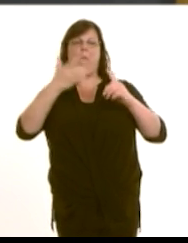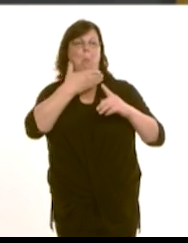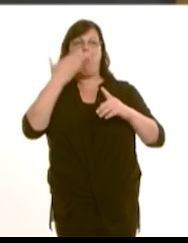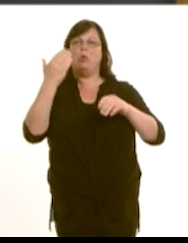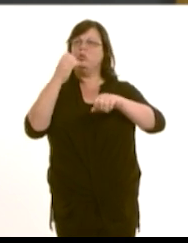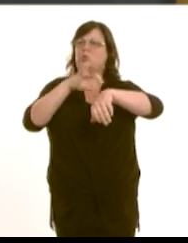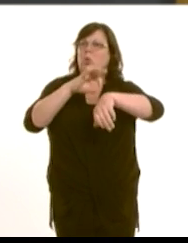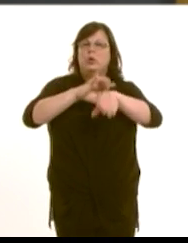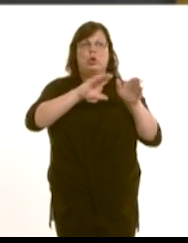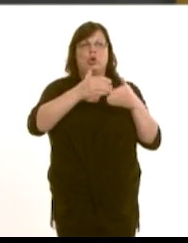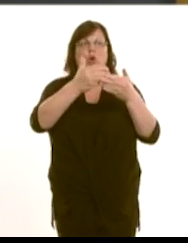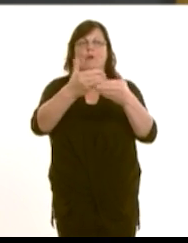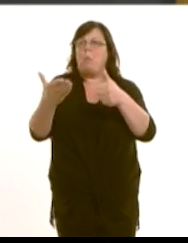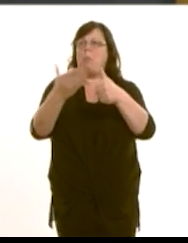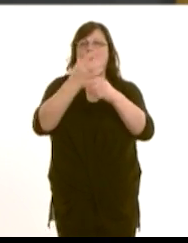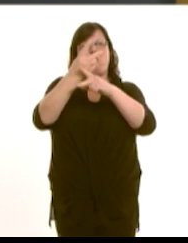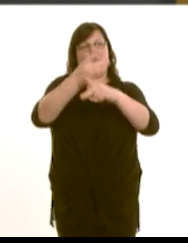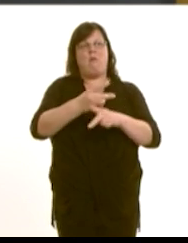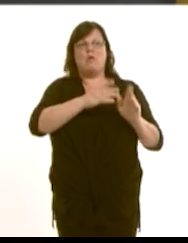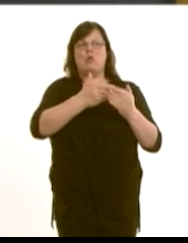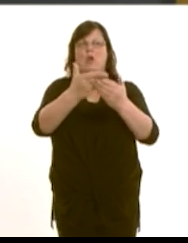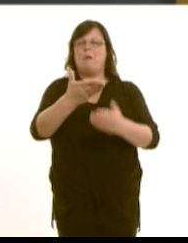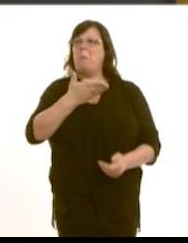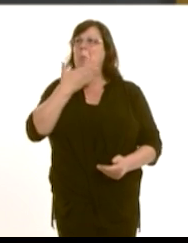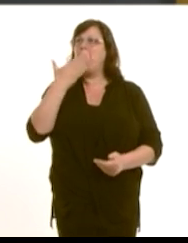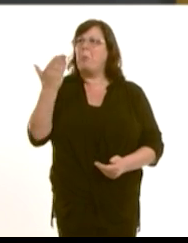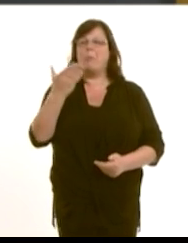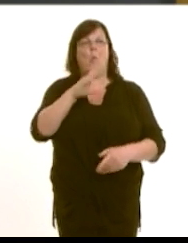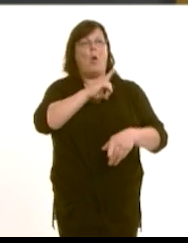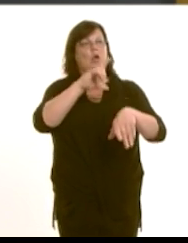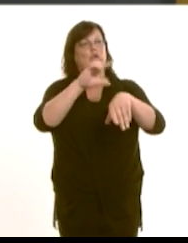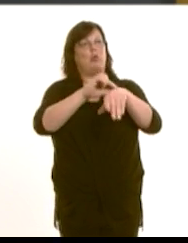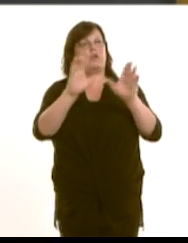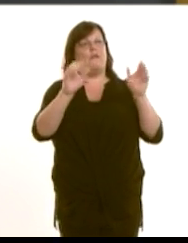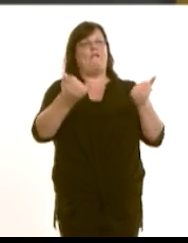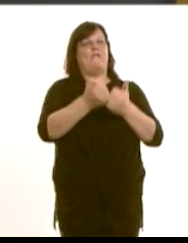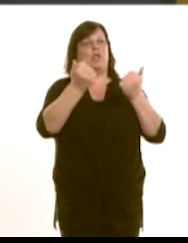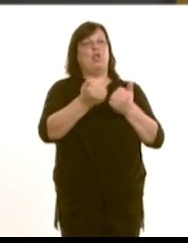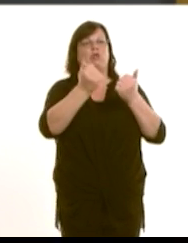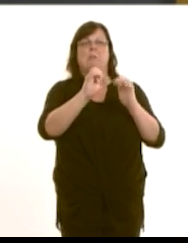care service at all. The GP surgery closes at six oíclock, and itís hard enough to get an appointment there,